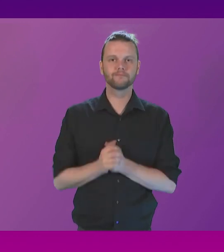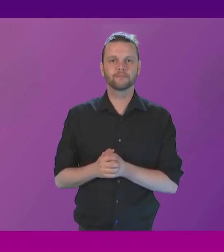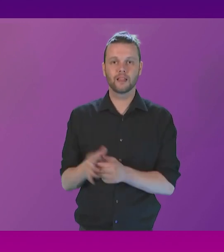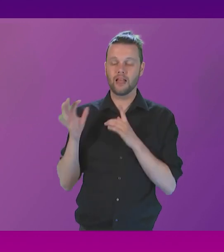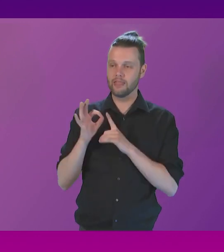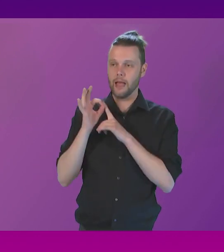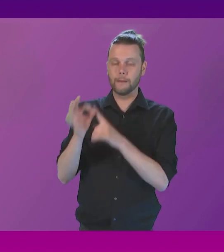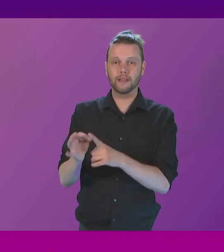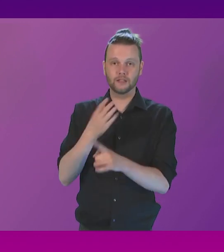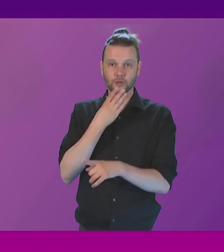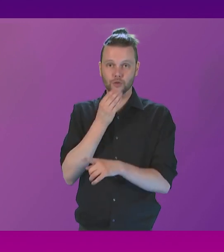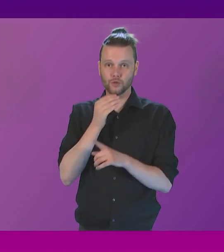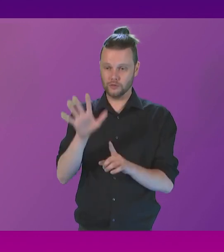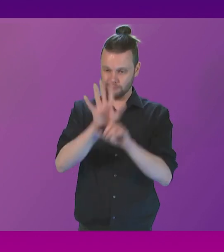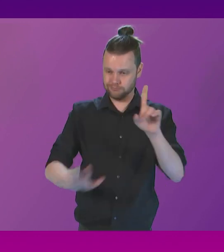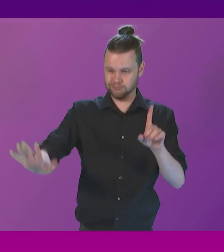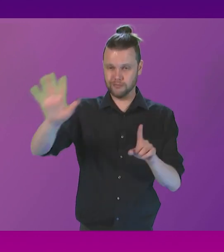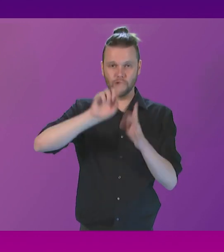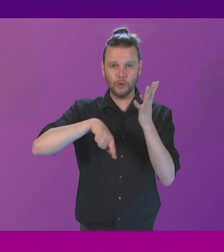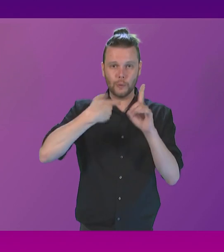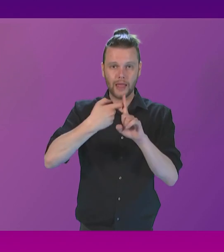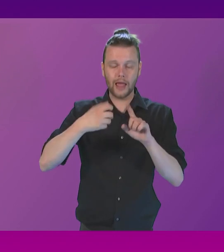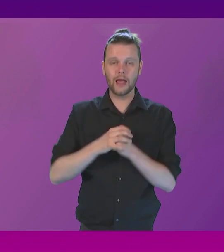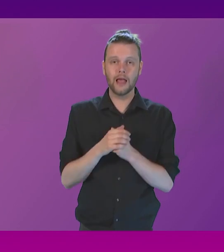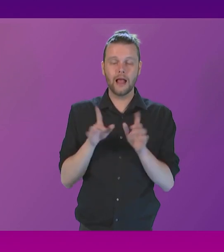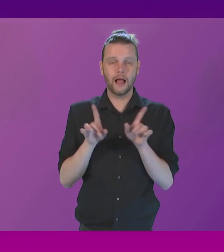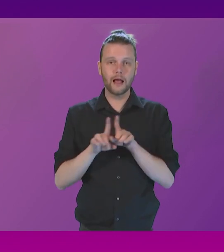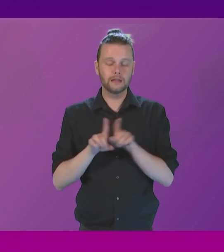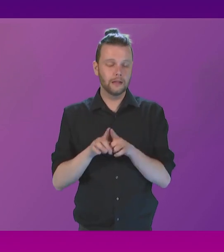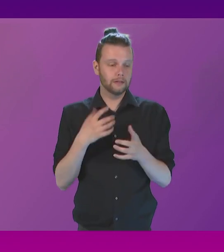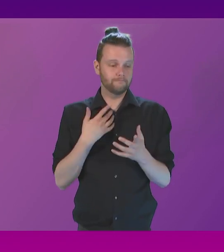is for use across the entirety of the UK, it will be for the Health and Safety